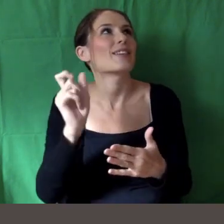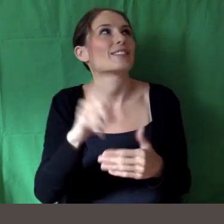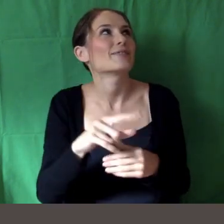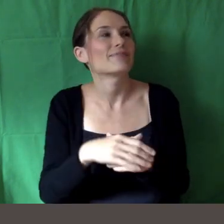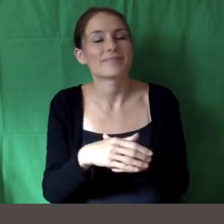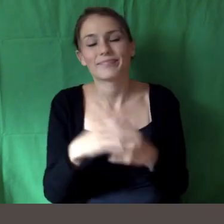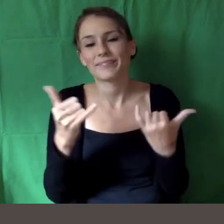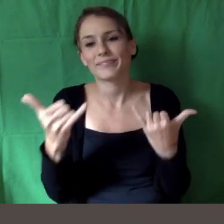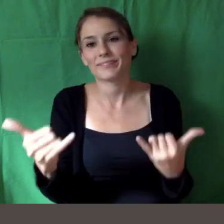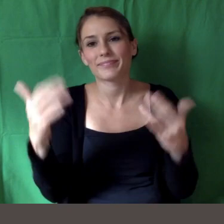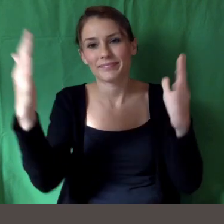Let's go to the next one.